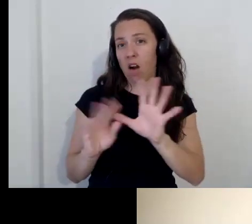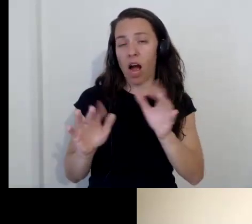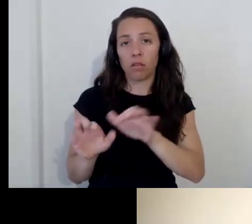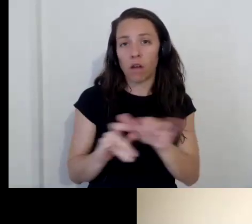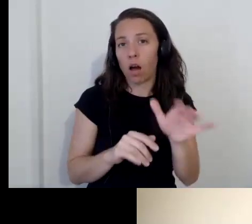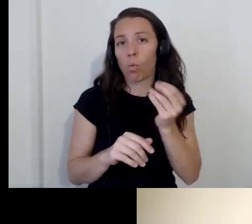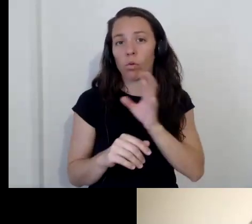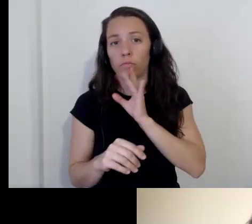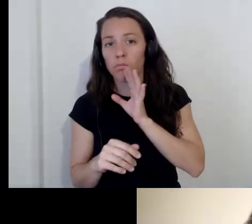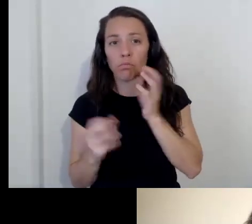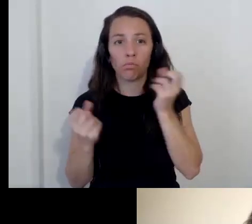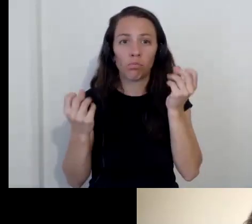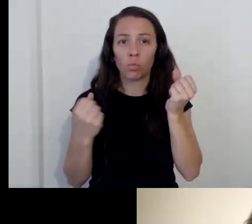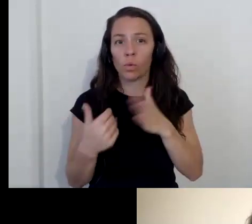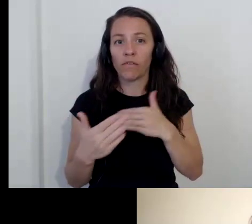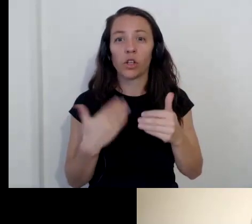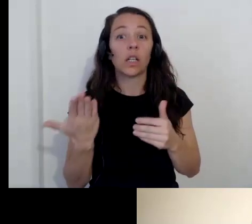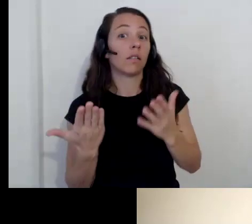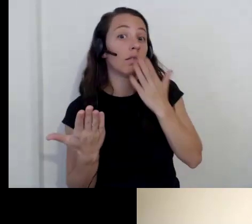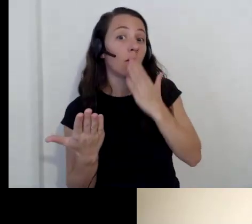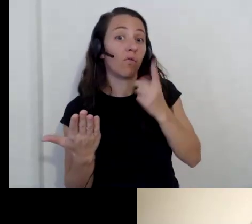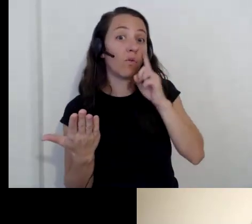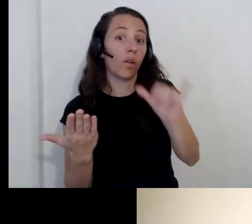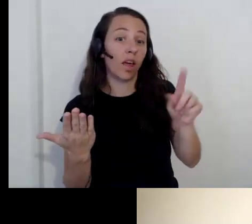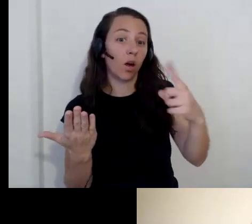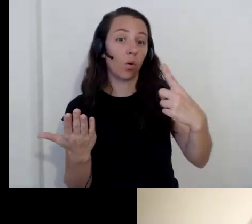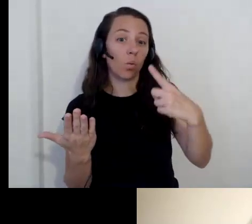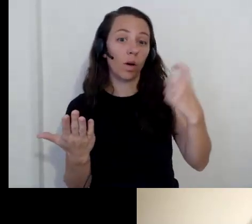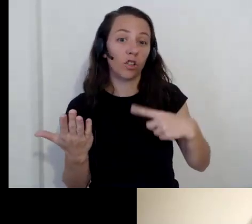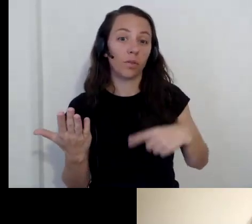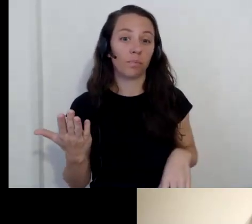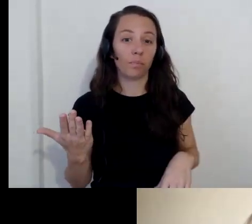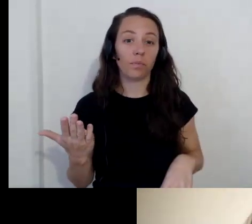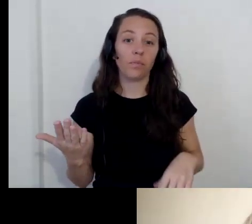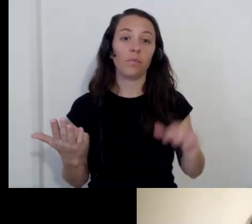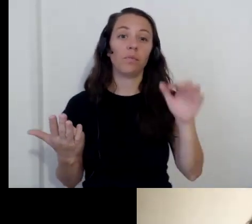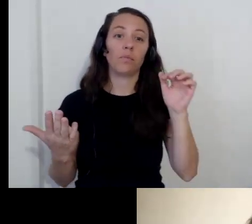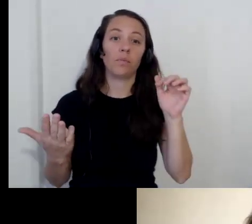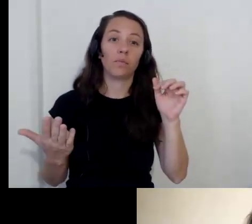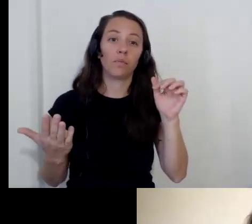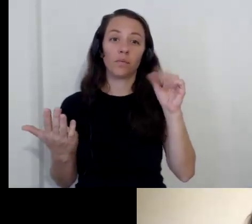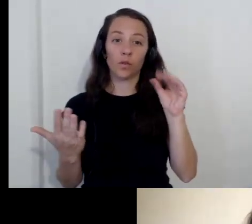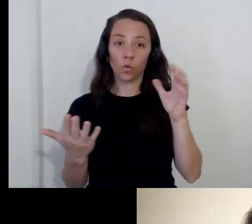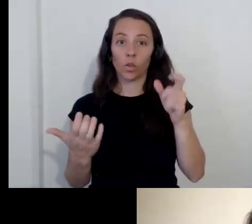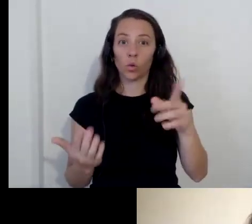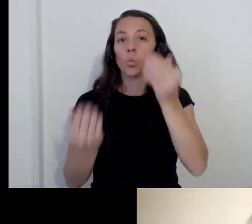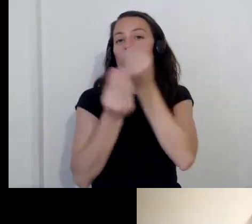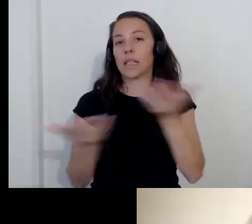Thank you for the question. So I definitely want to just disclaimer, I don't know